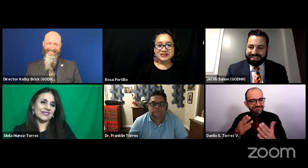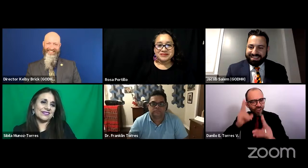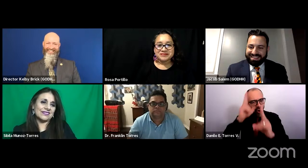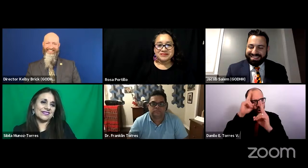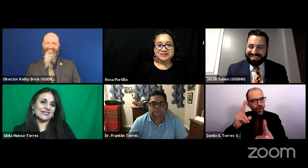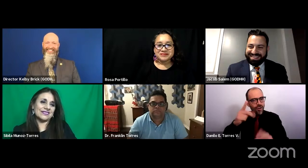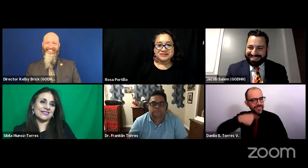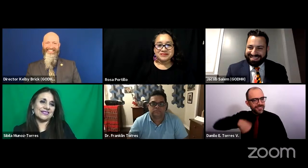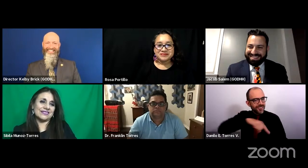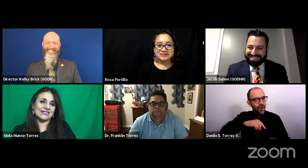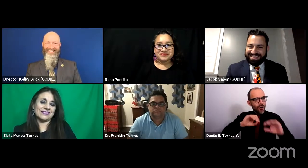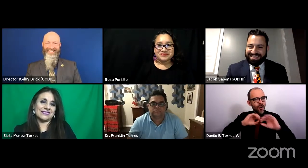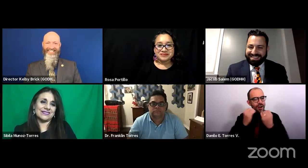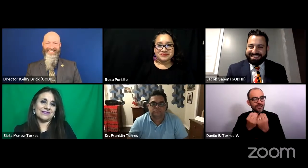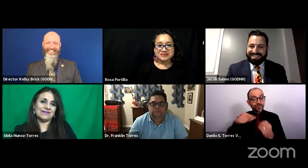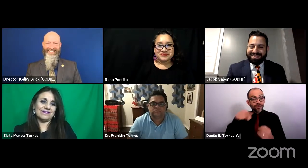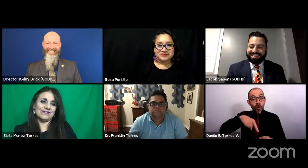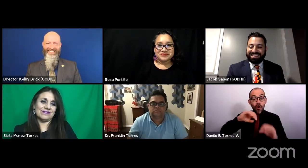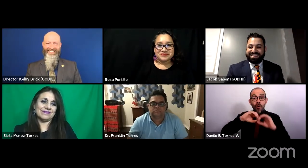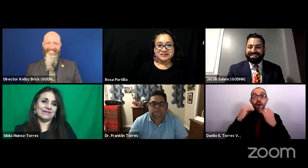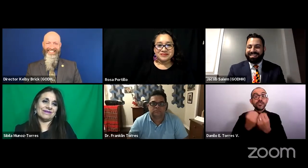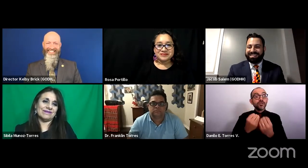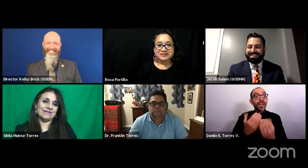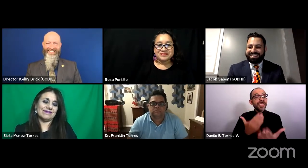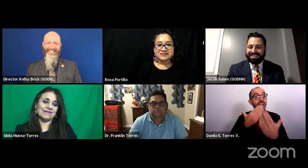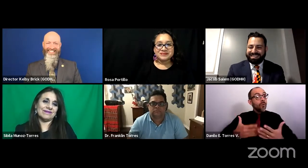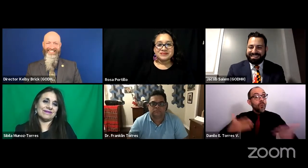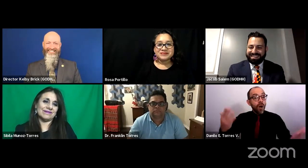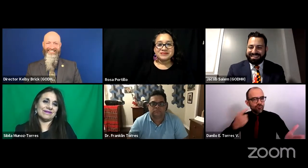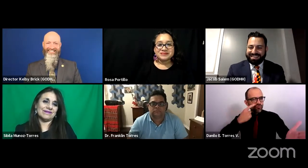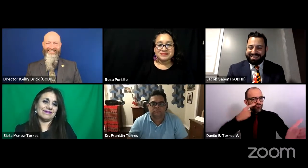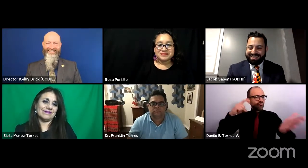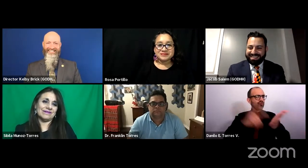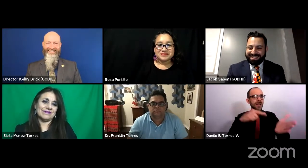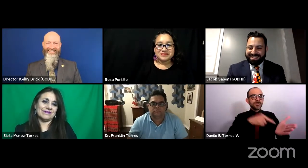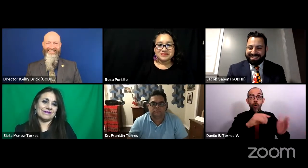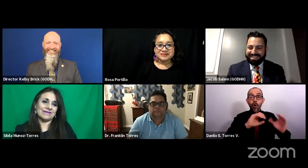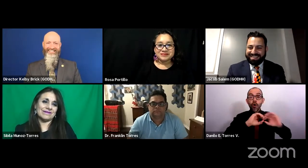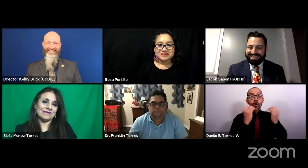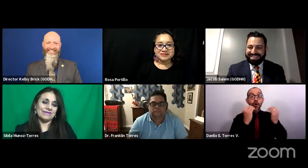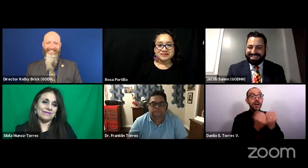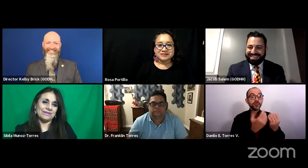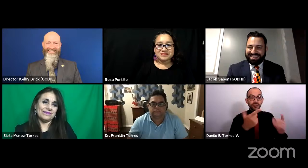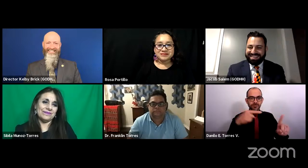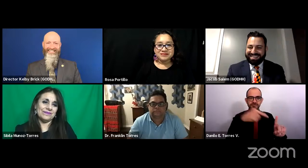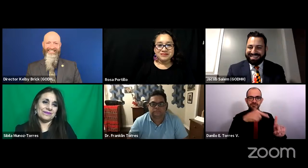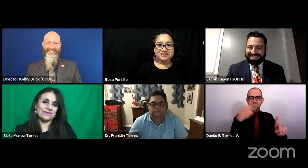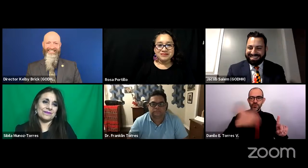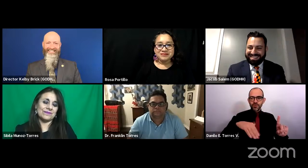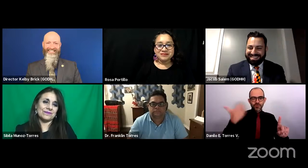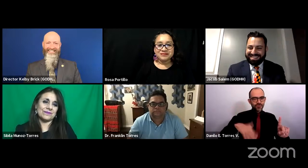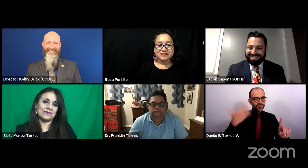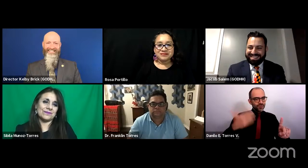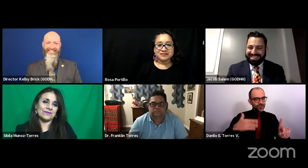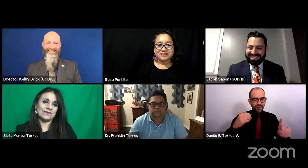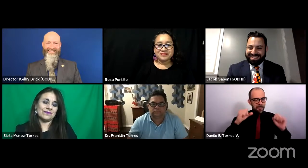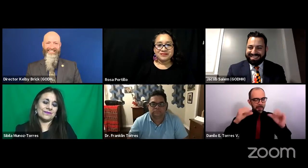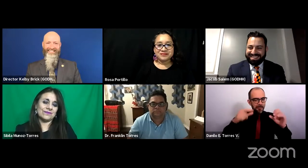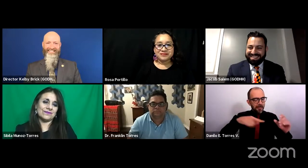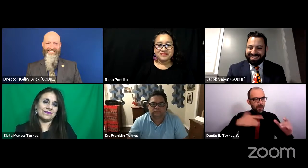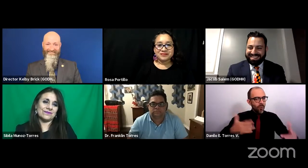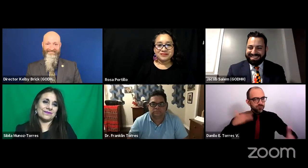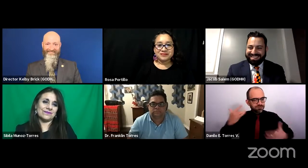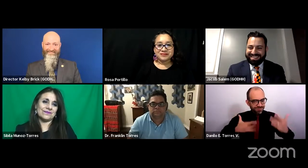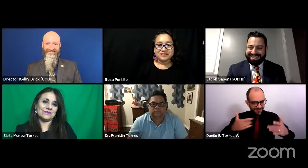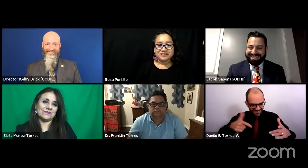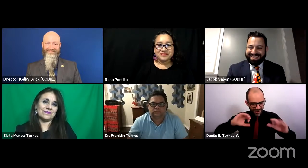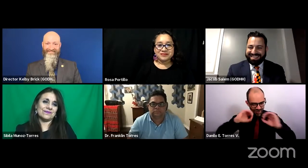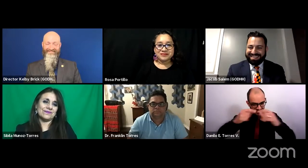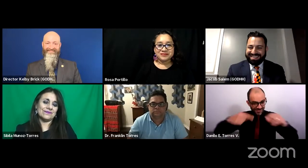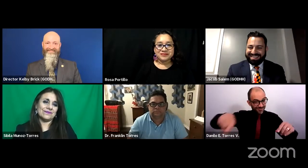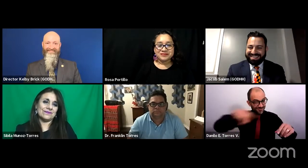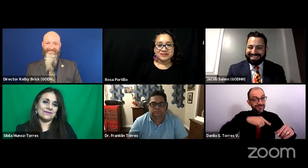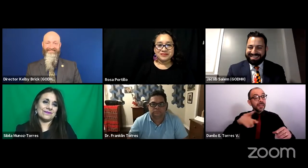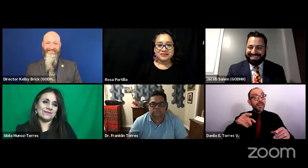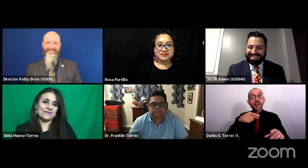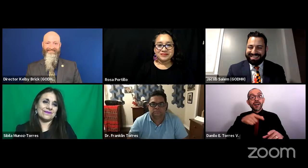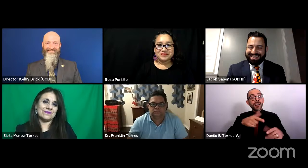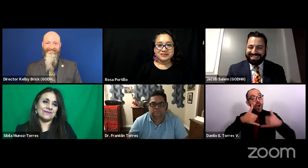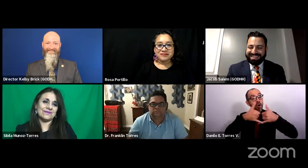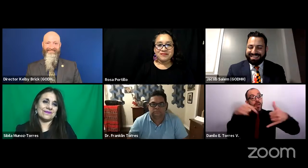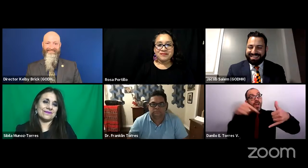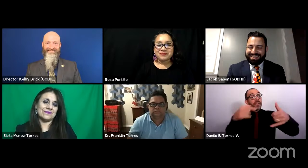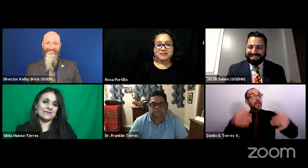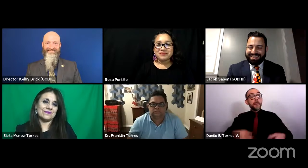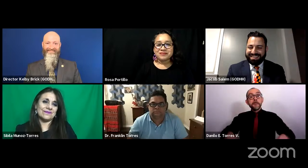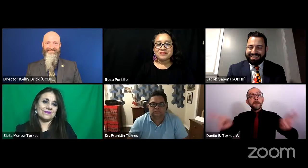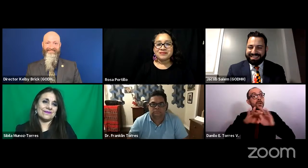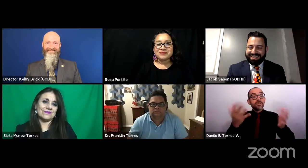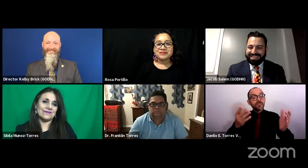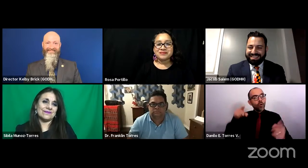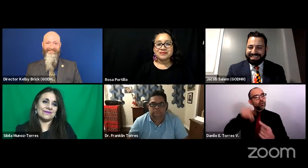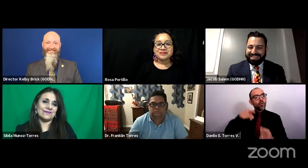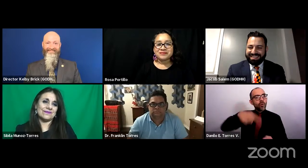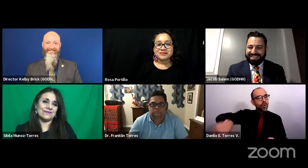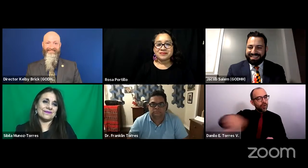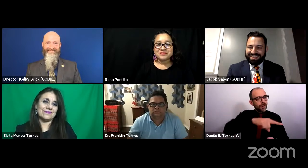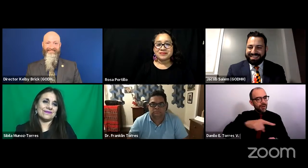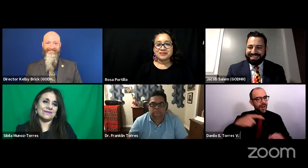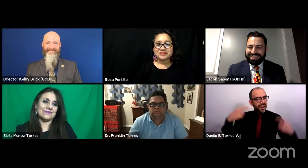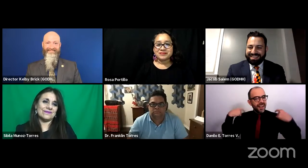were inspired and honored to receive this award. We were so excited. I think the significance